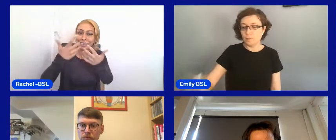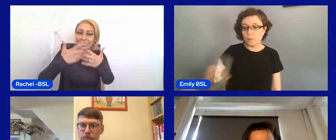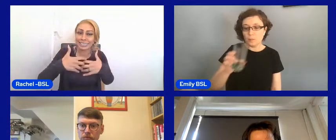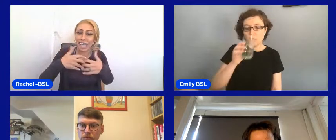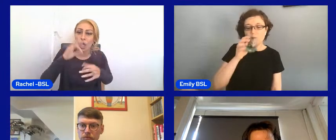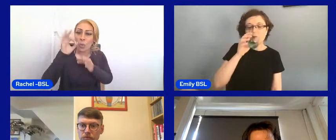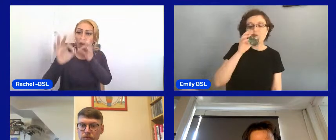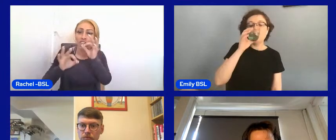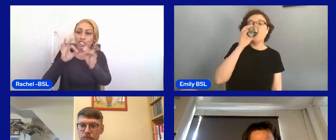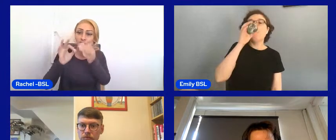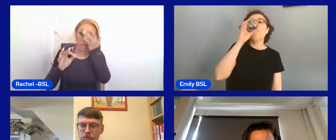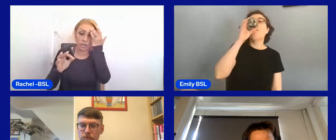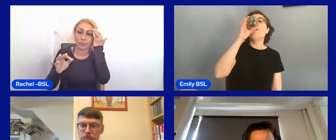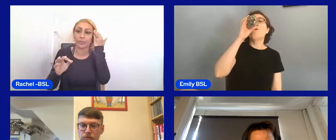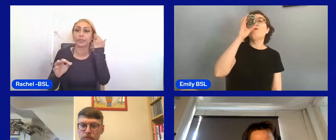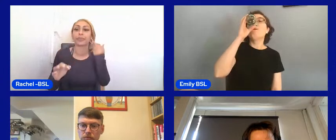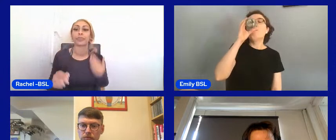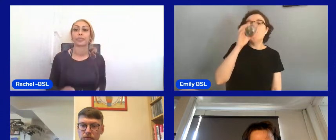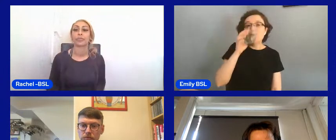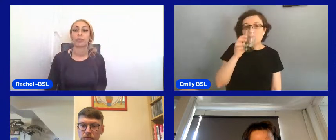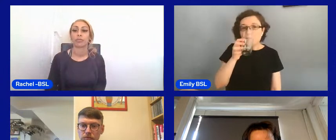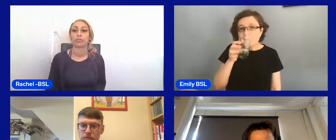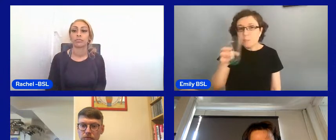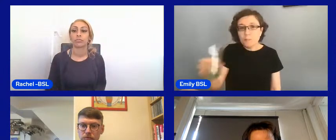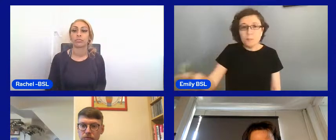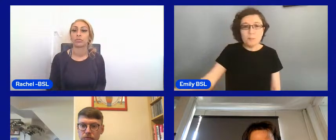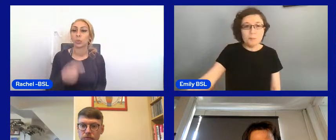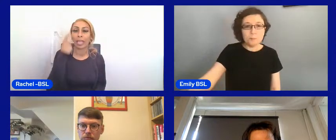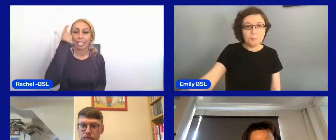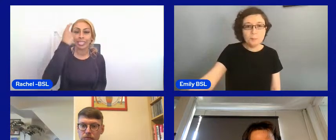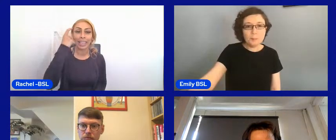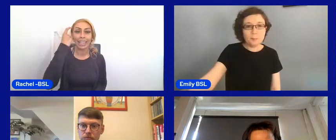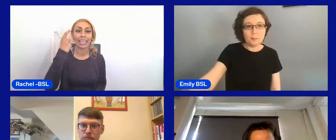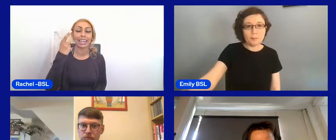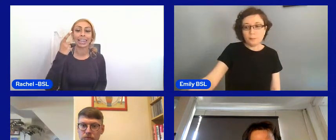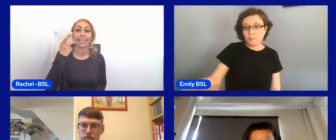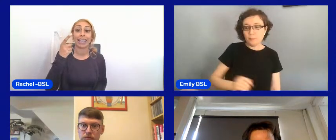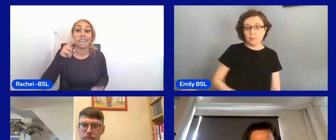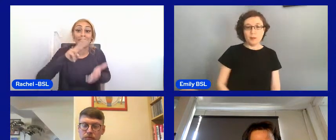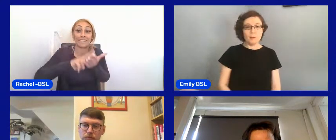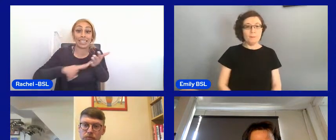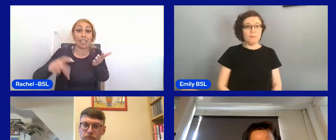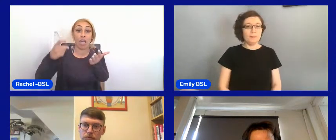From Naomi, there's another tech question, are you thinking, when you get your VR app, are you thinking